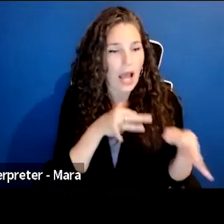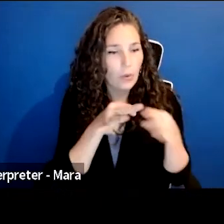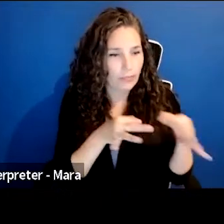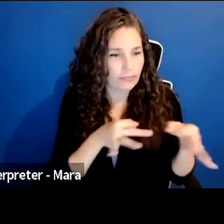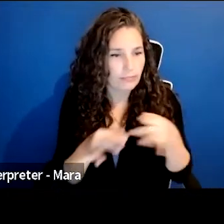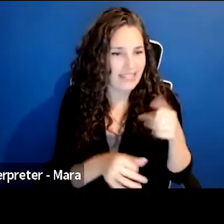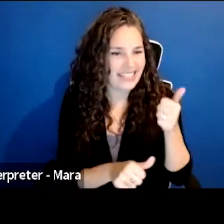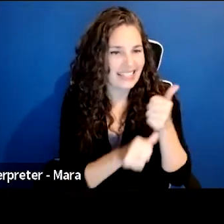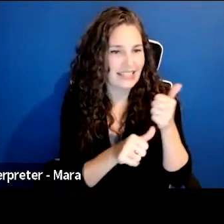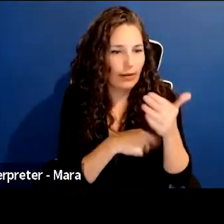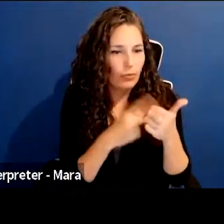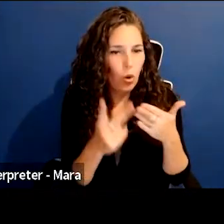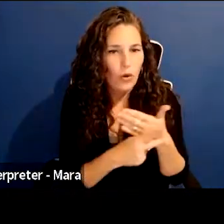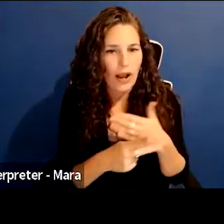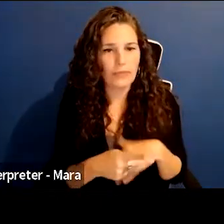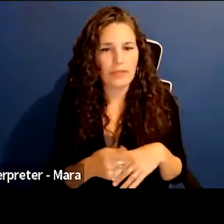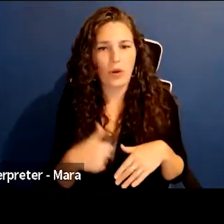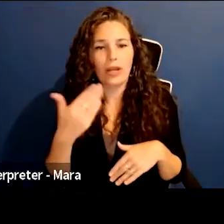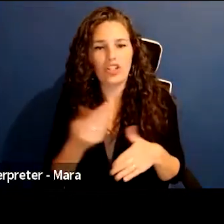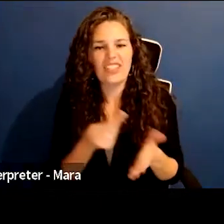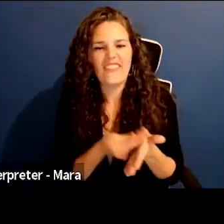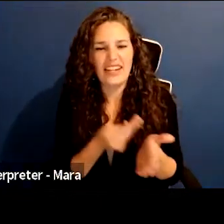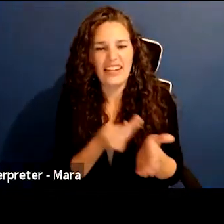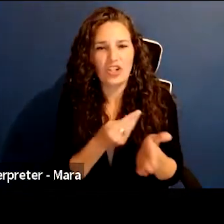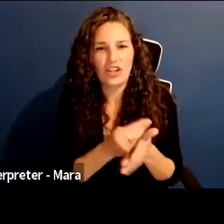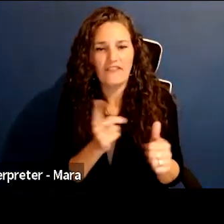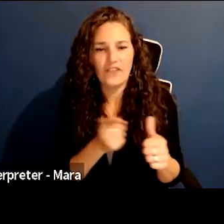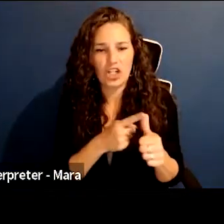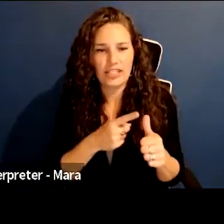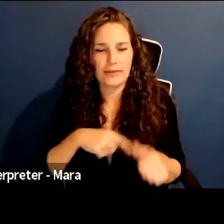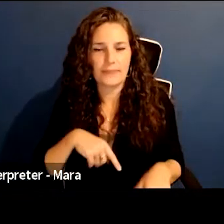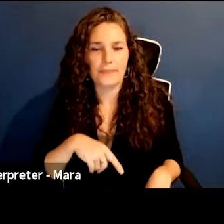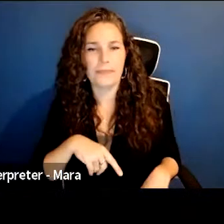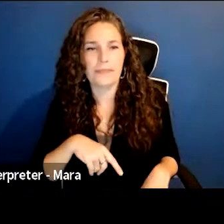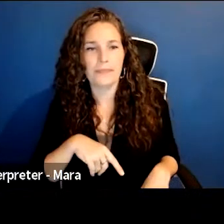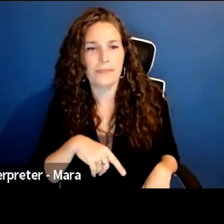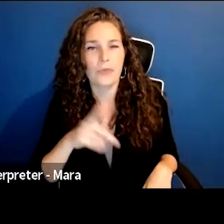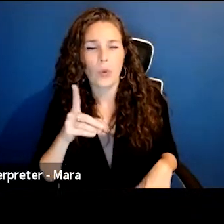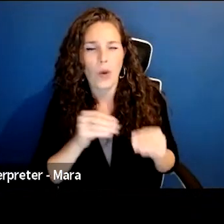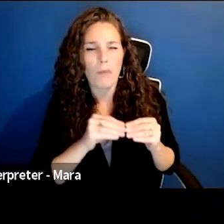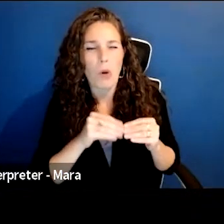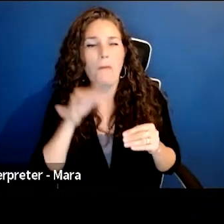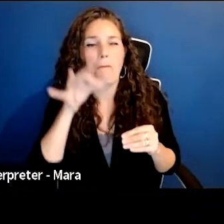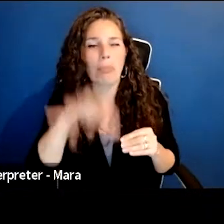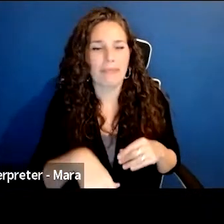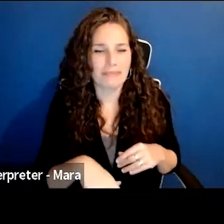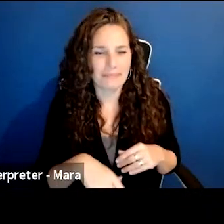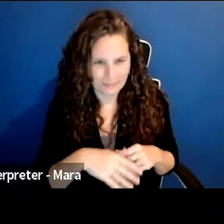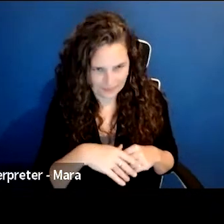If you wanna flip to the next slide. One more slide. There you go.